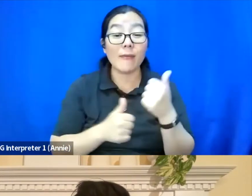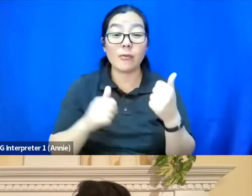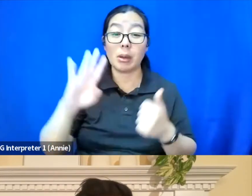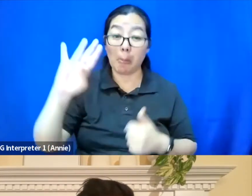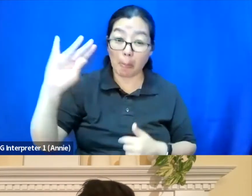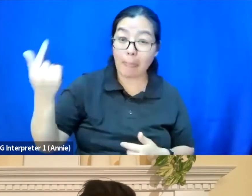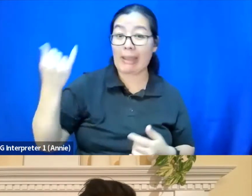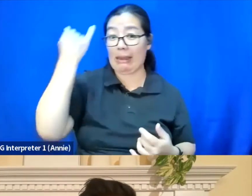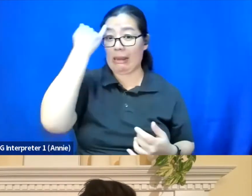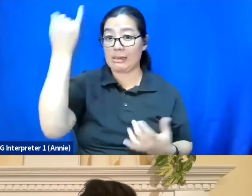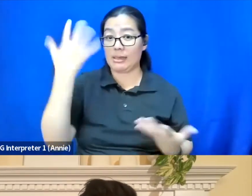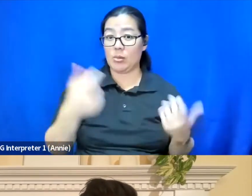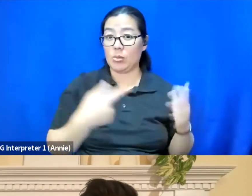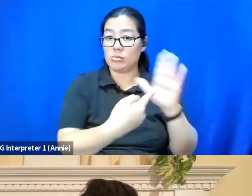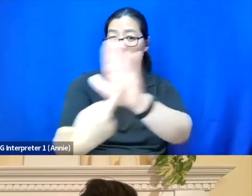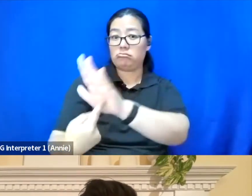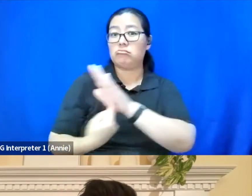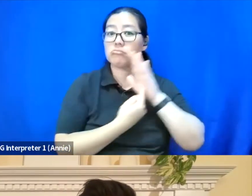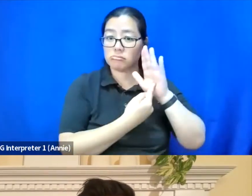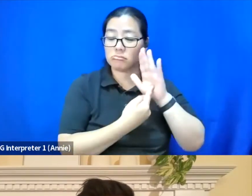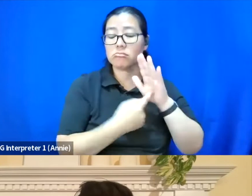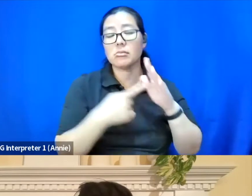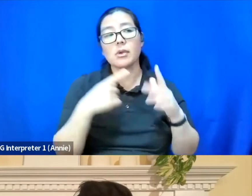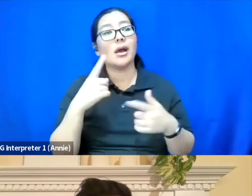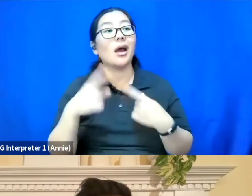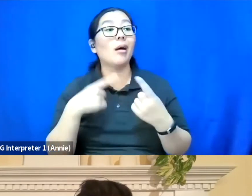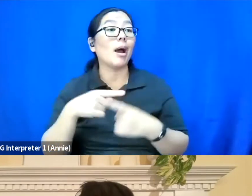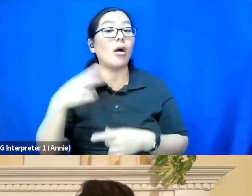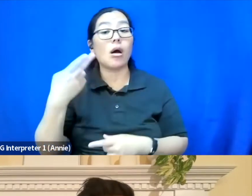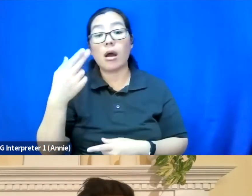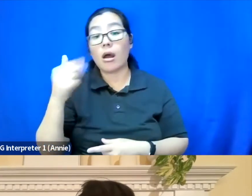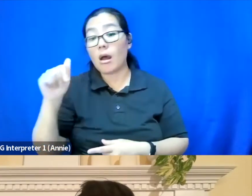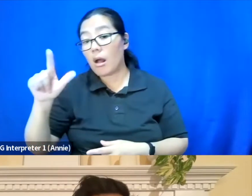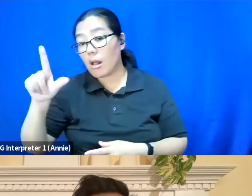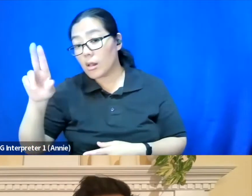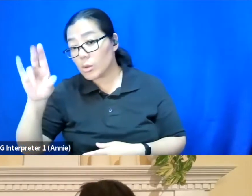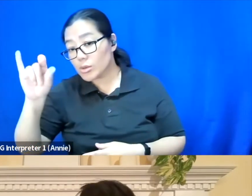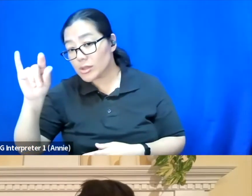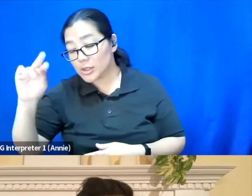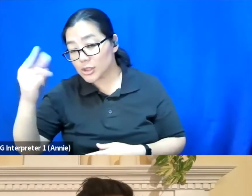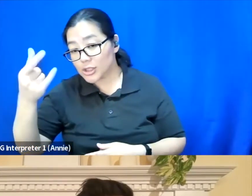about the time I experienced a rare delusion in which I thought I was dead.